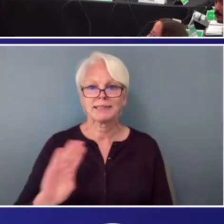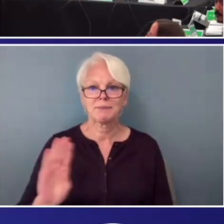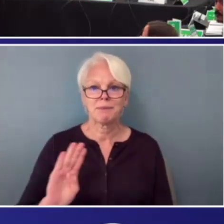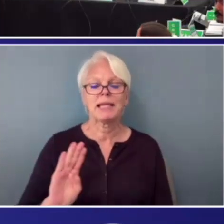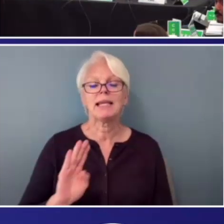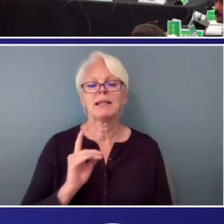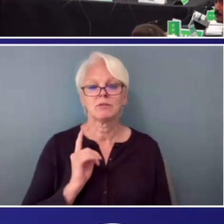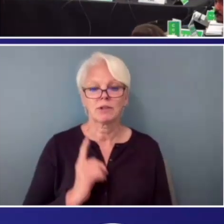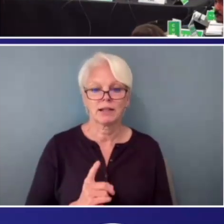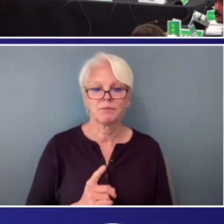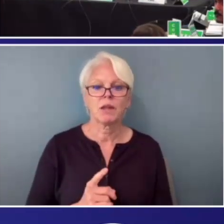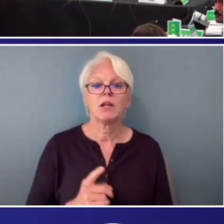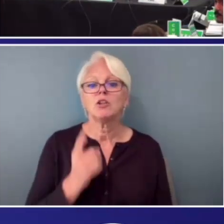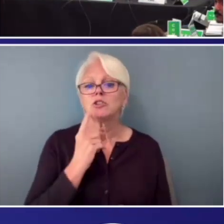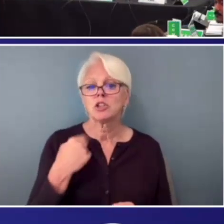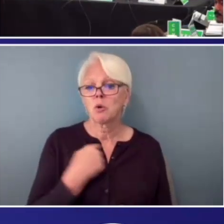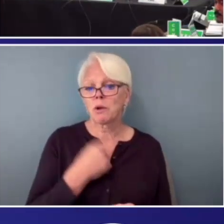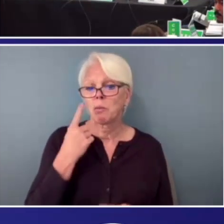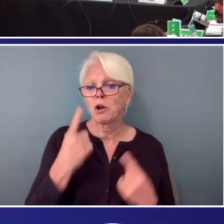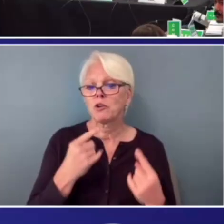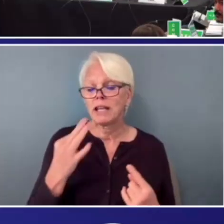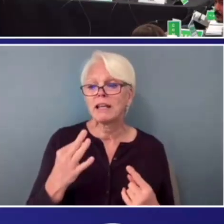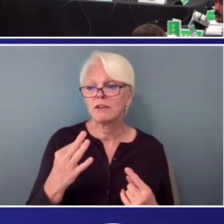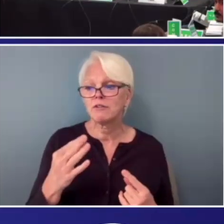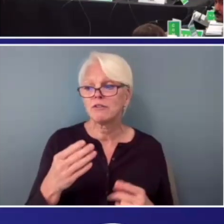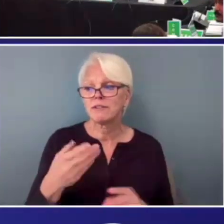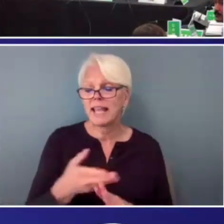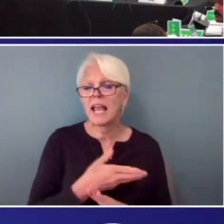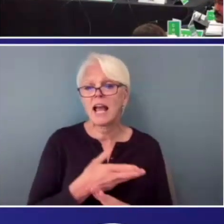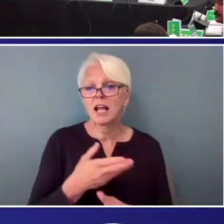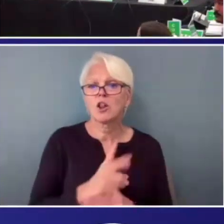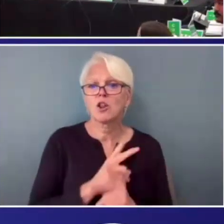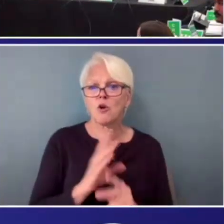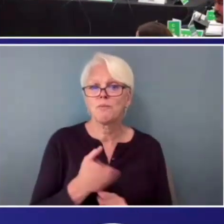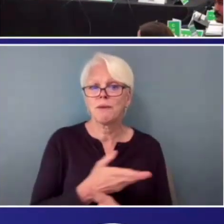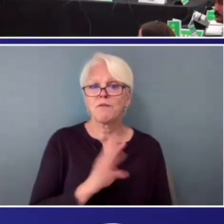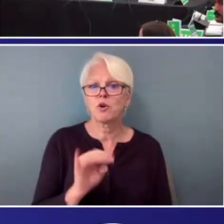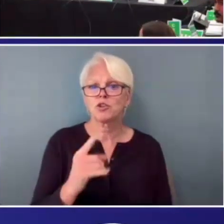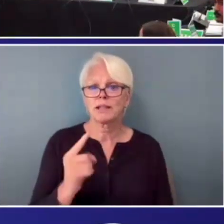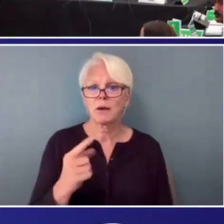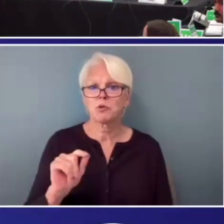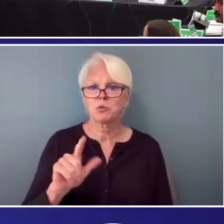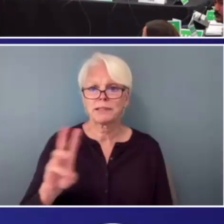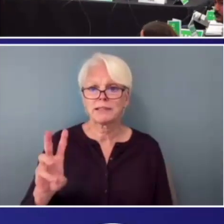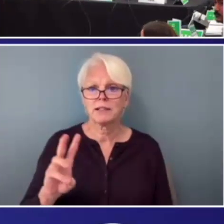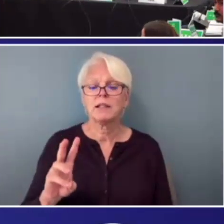We're just basically wondering if borrowers who had loans before July 1st of 2026, who are eligible for IBR and RAP,